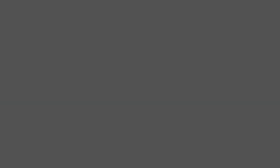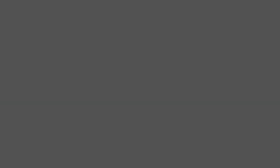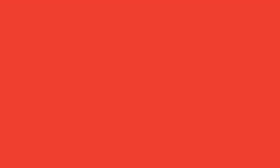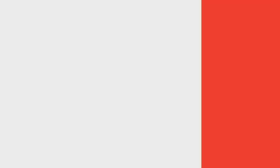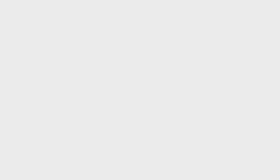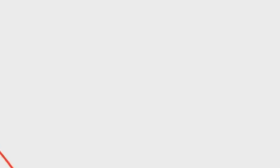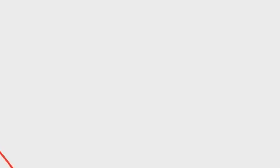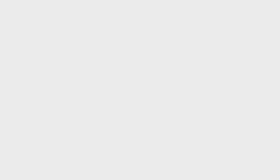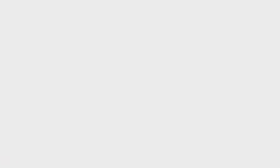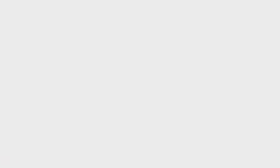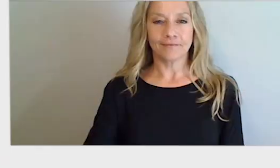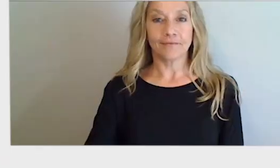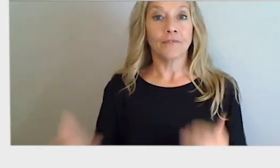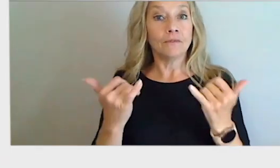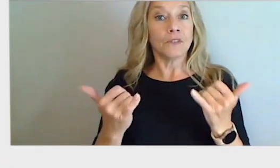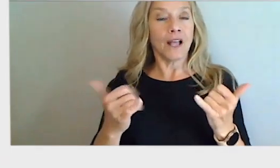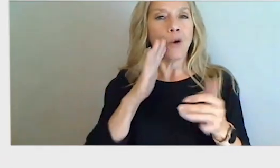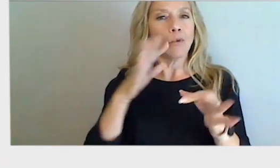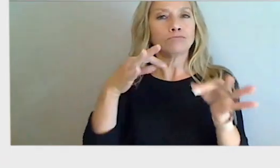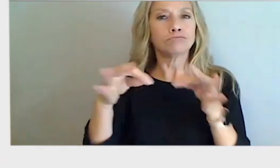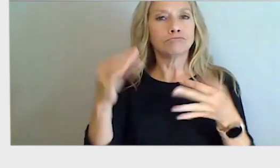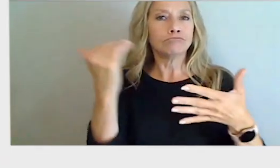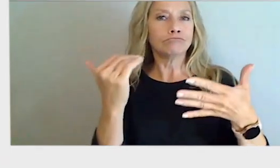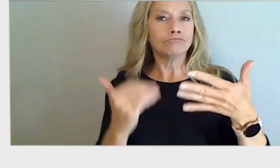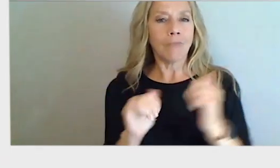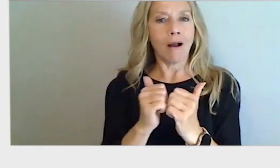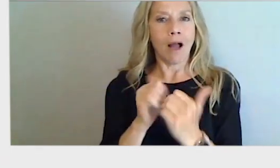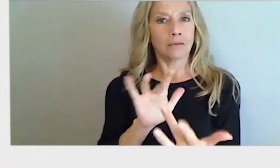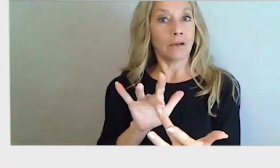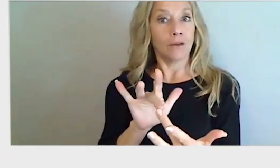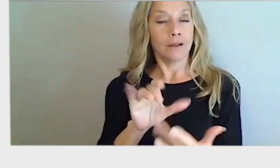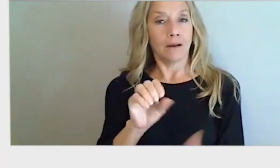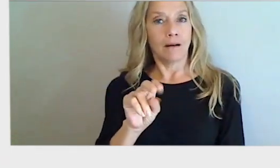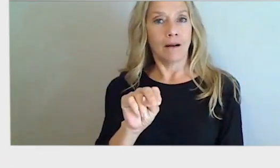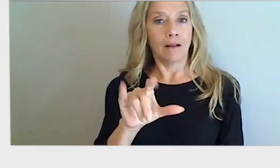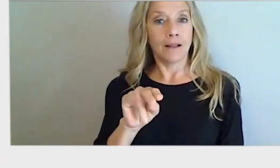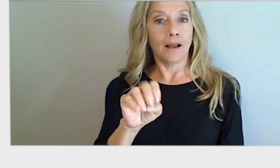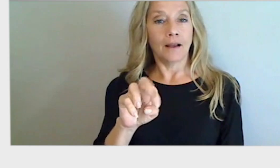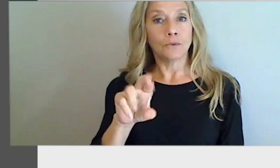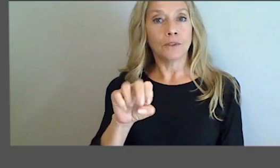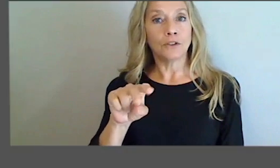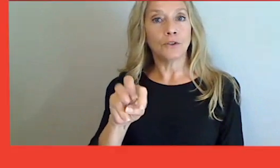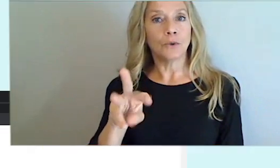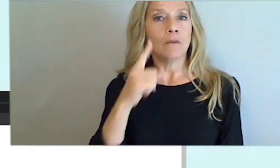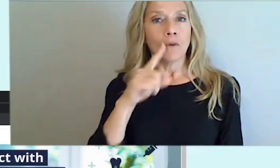Today we'll be walking through an online renewal using your TennCare Connect account to learn more about renewals,